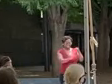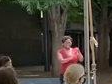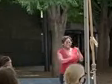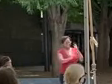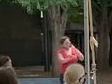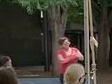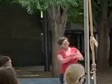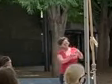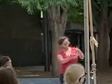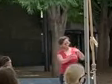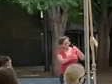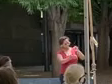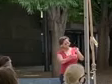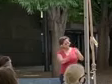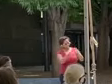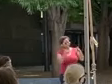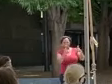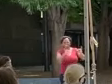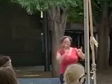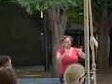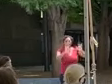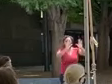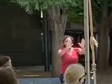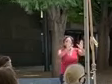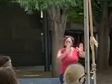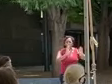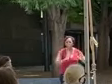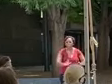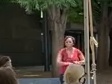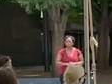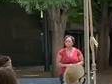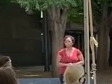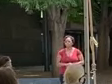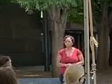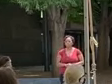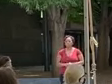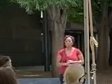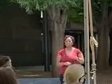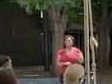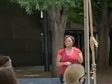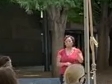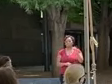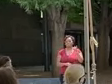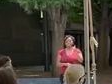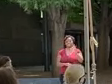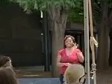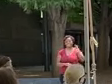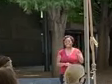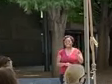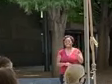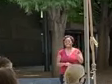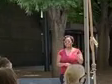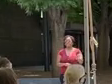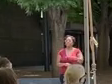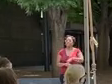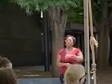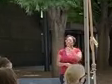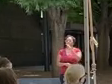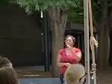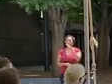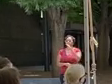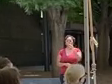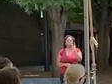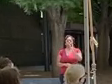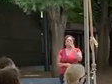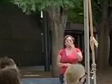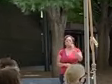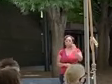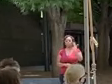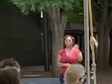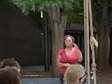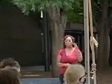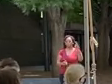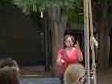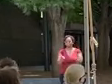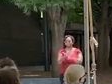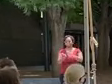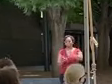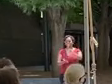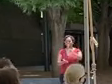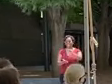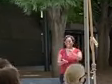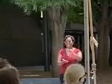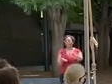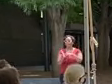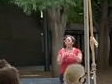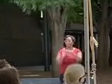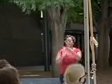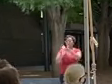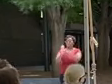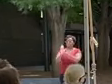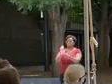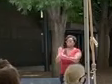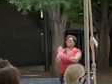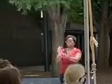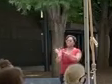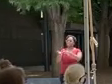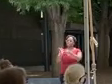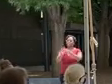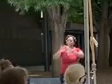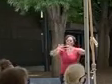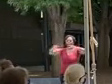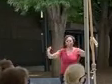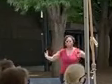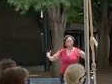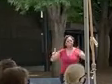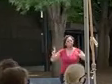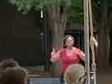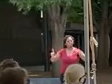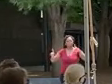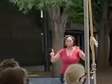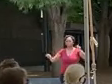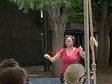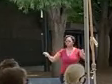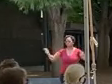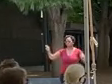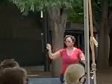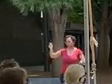On July 26, 1990, President HW Bush signed the ADA, landmark legislation that transformed American society and enabled a generation of Americans with disabilities to thrive -